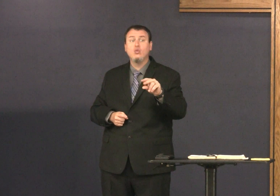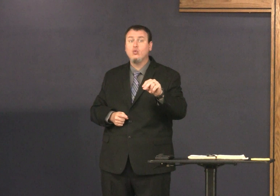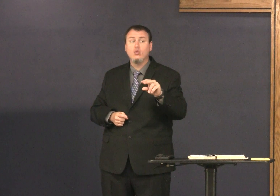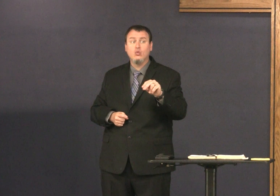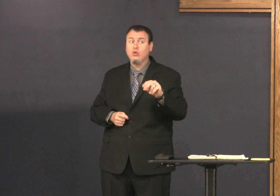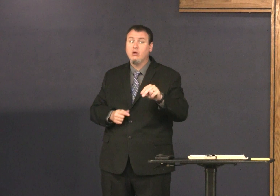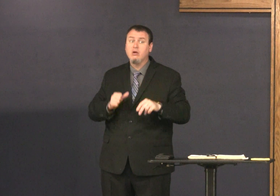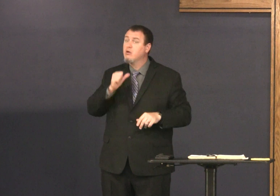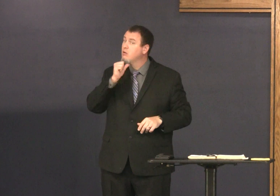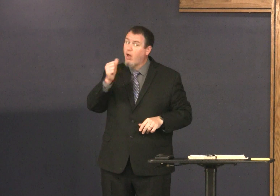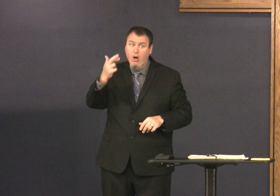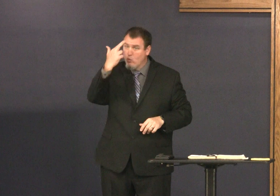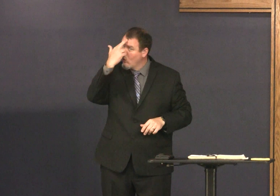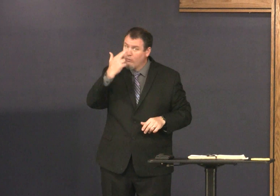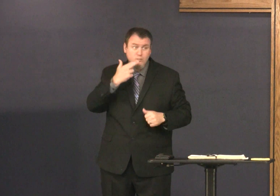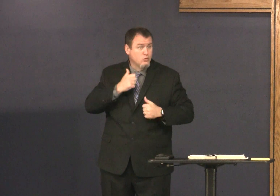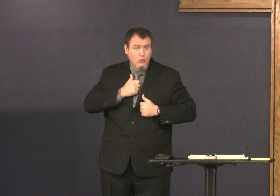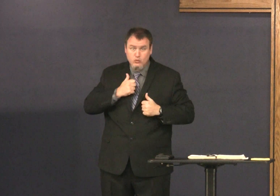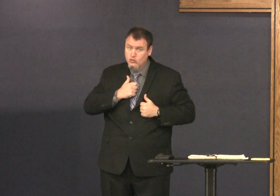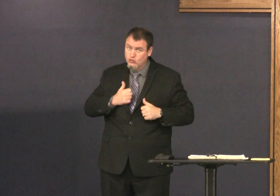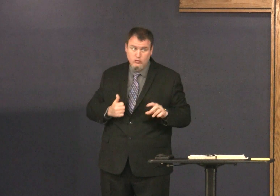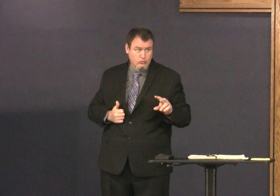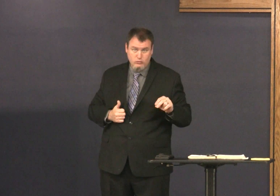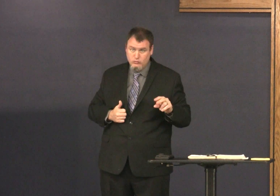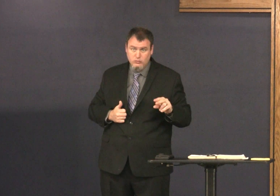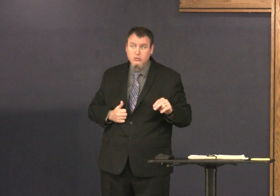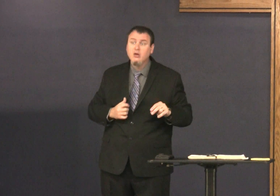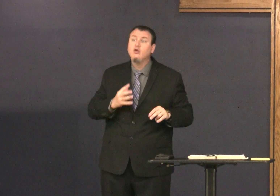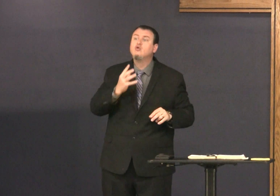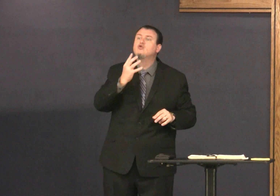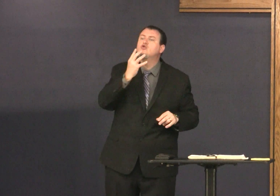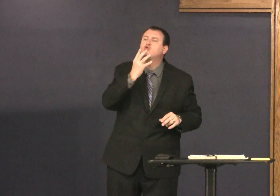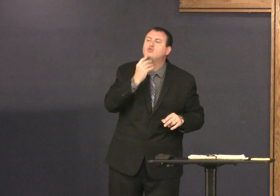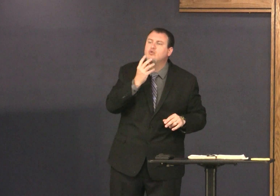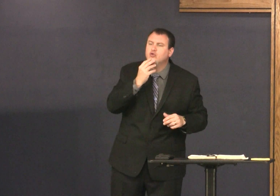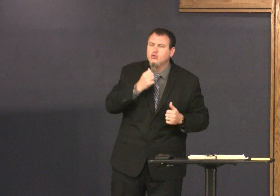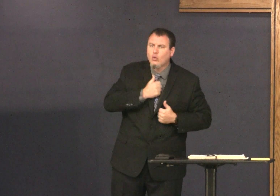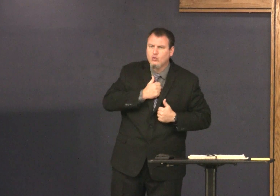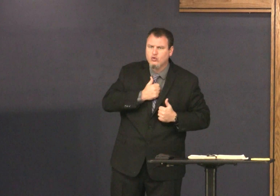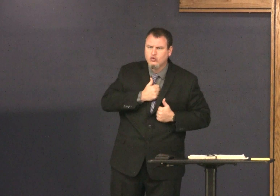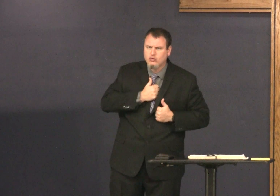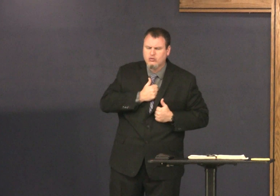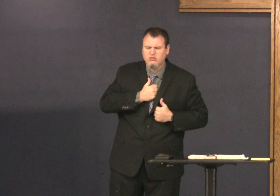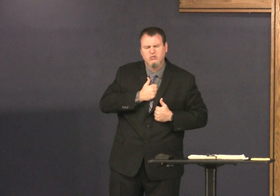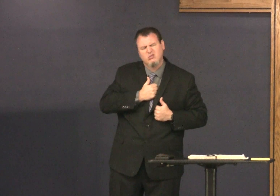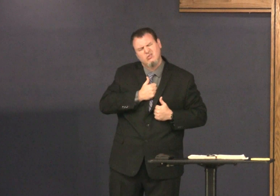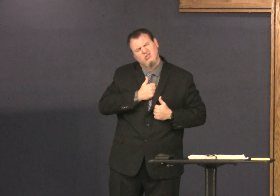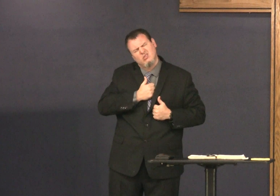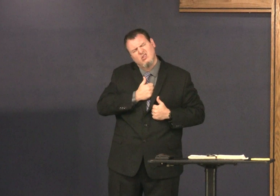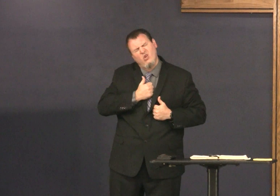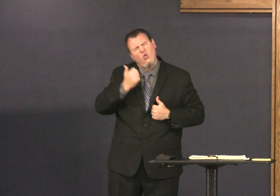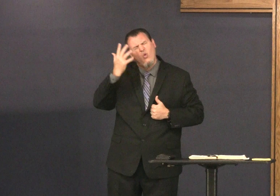no they weren't Roman soldiers they were Jewish soldiers